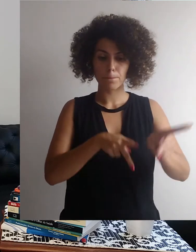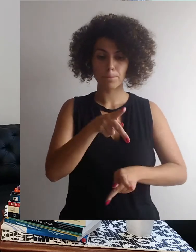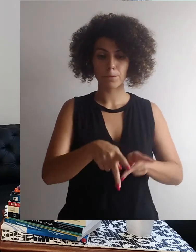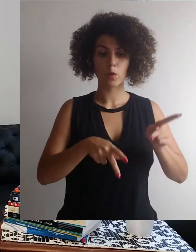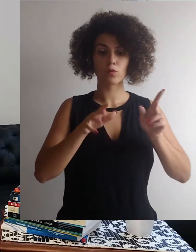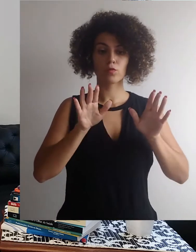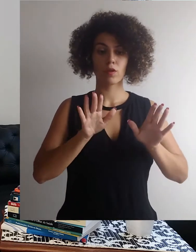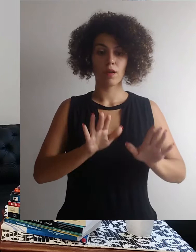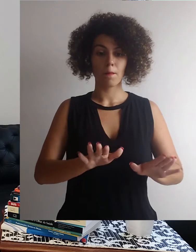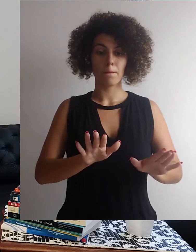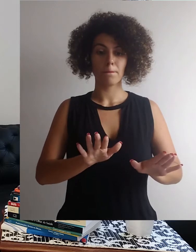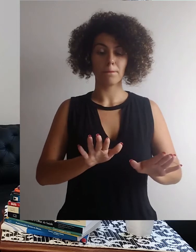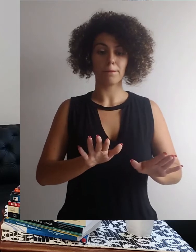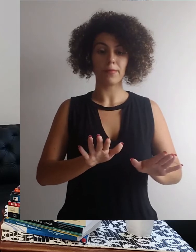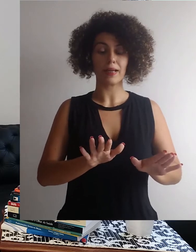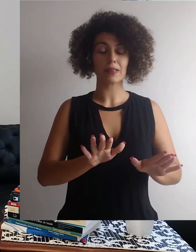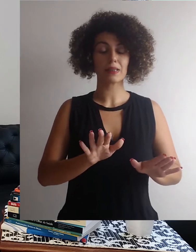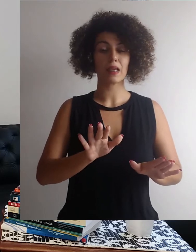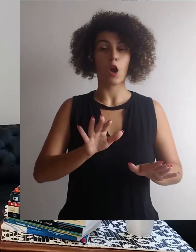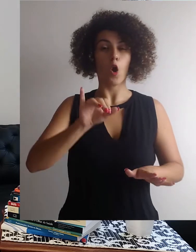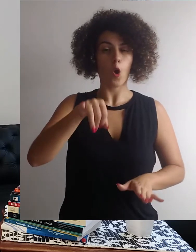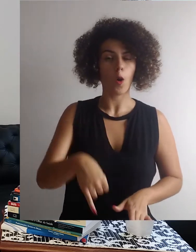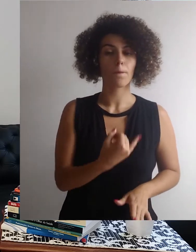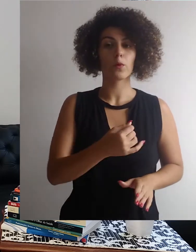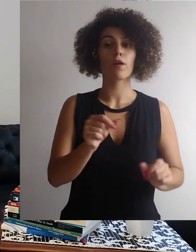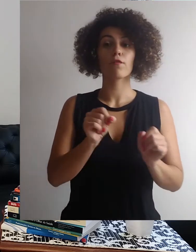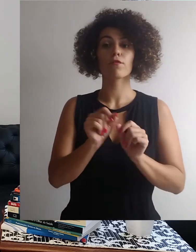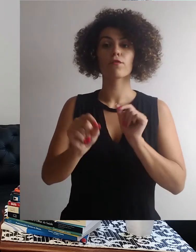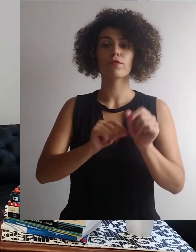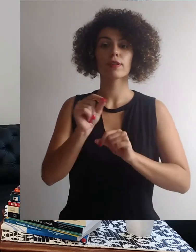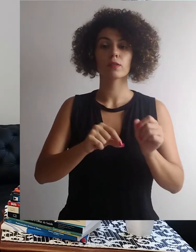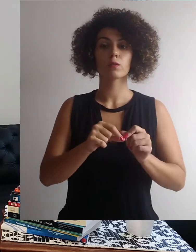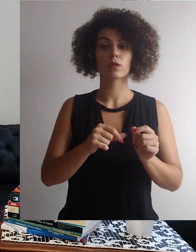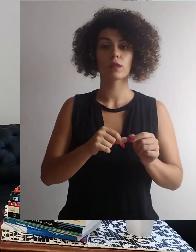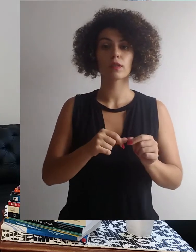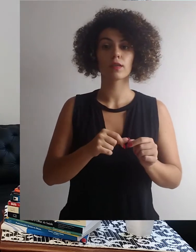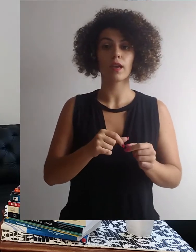despite being constitutional and taking several popular measures, did not please everyone and, at the first